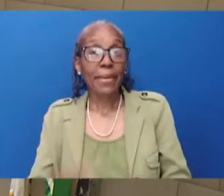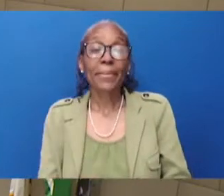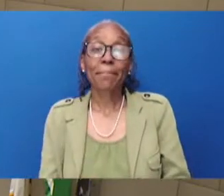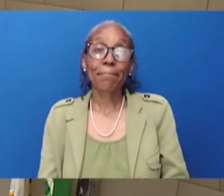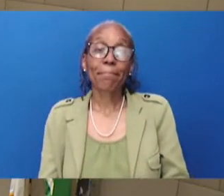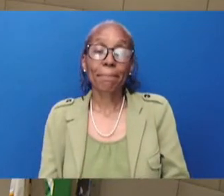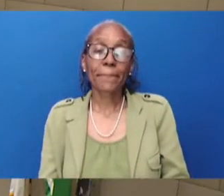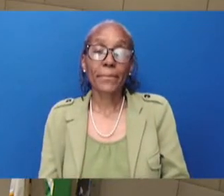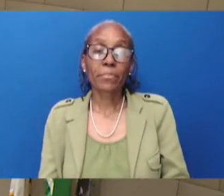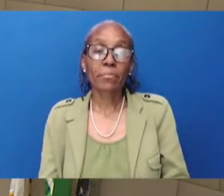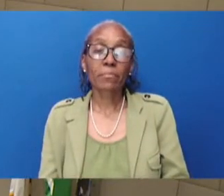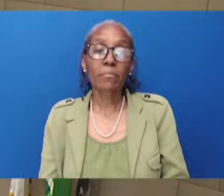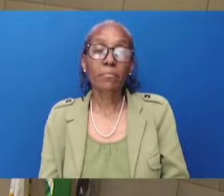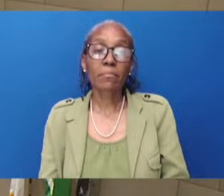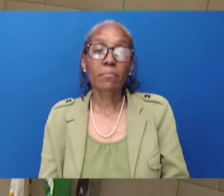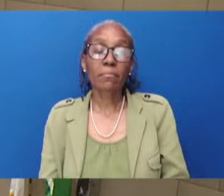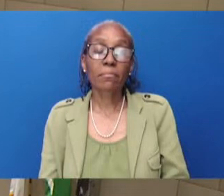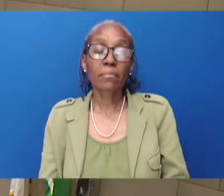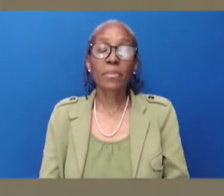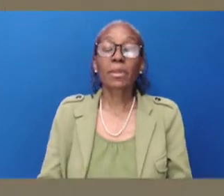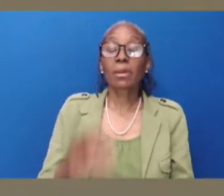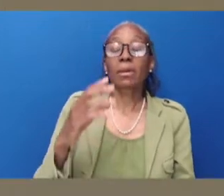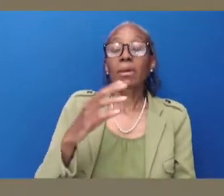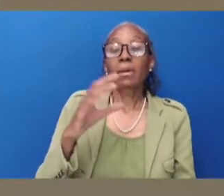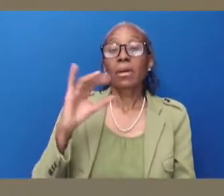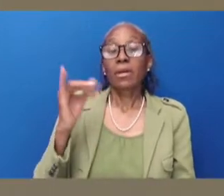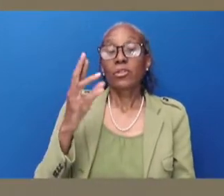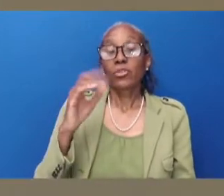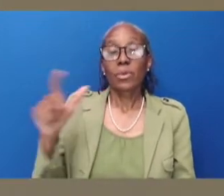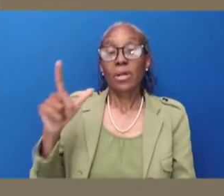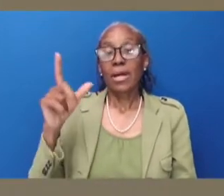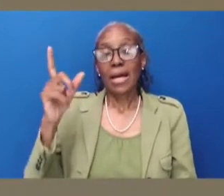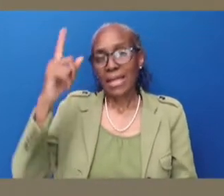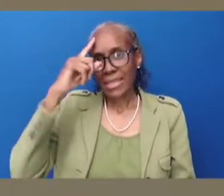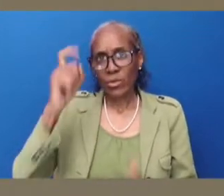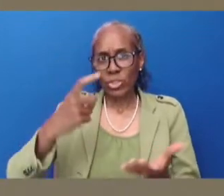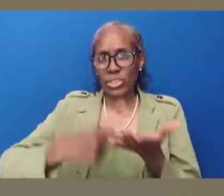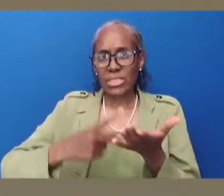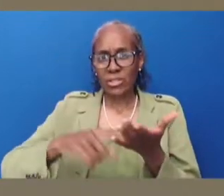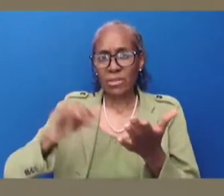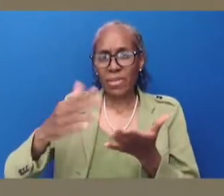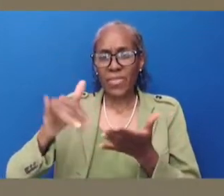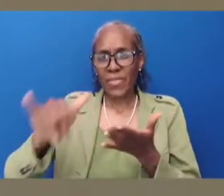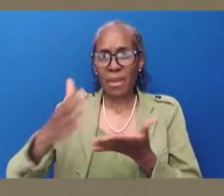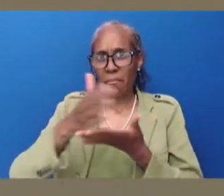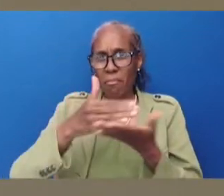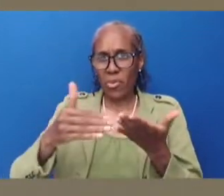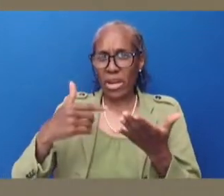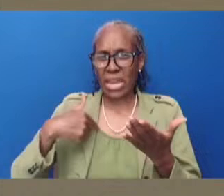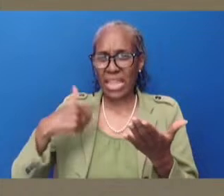WHATEVER REASON. I CAN CERTAINLY